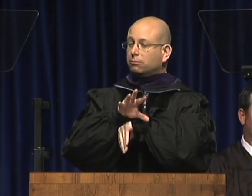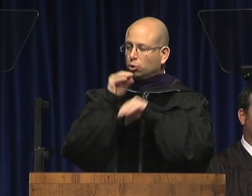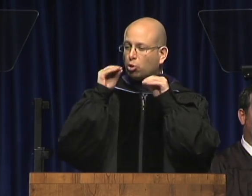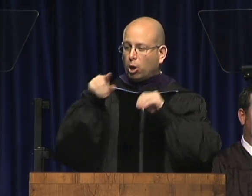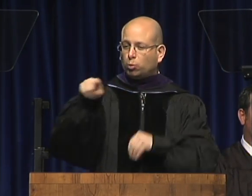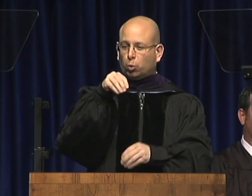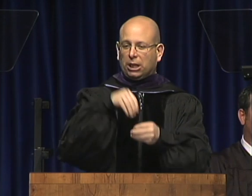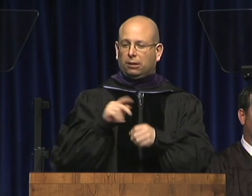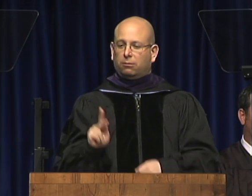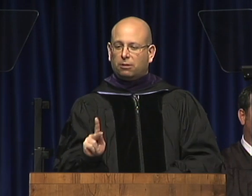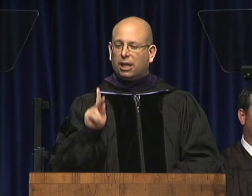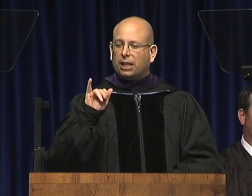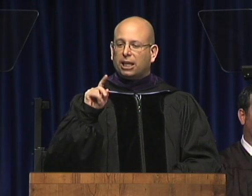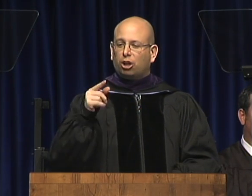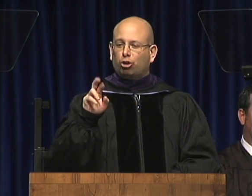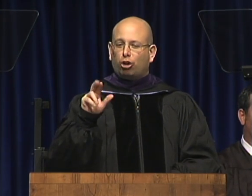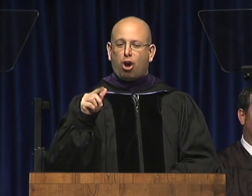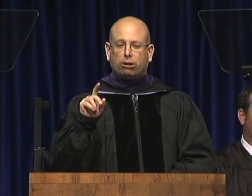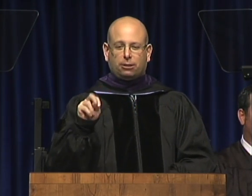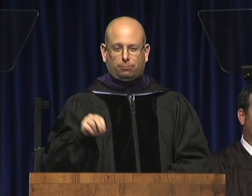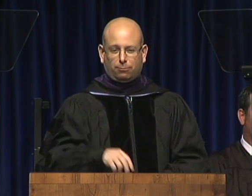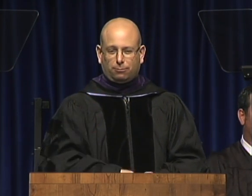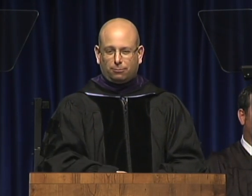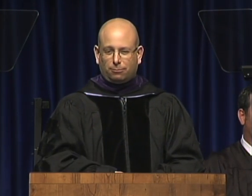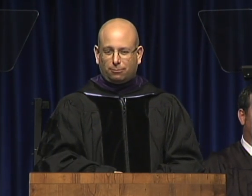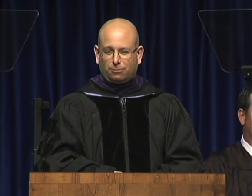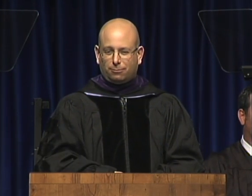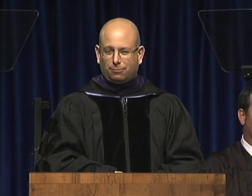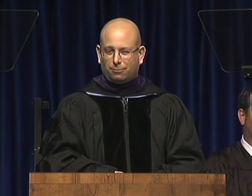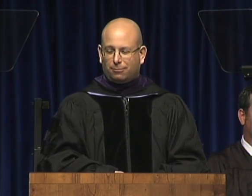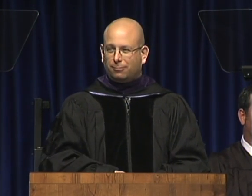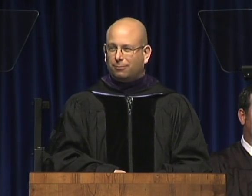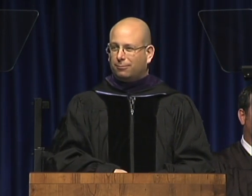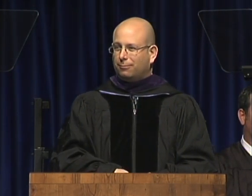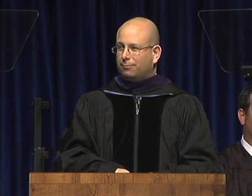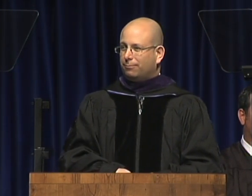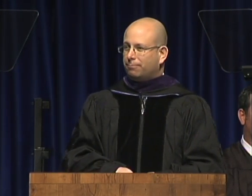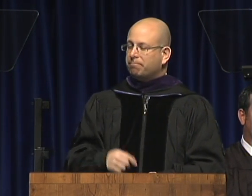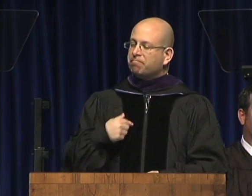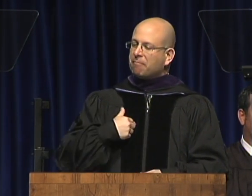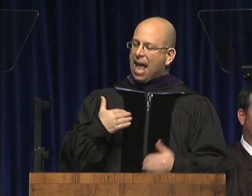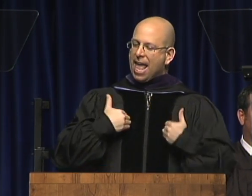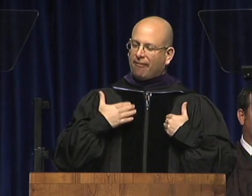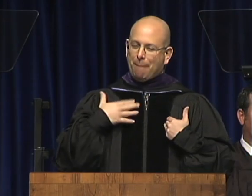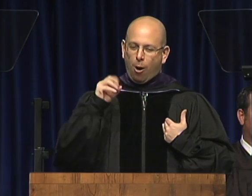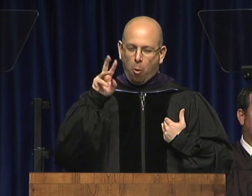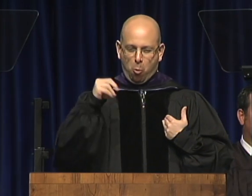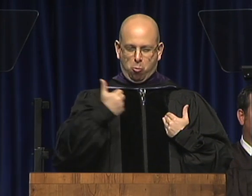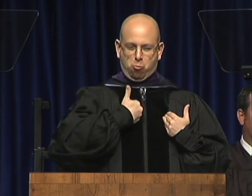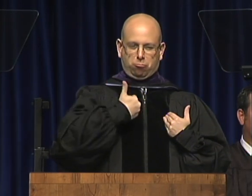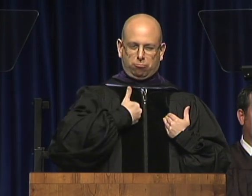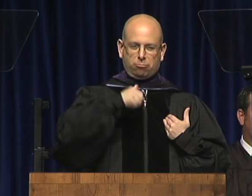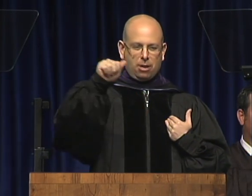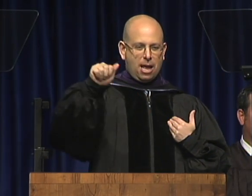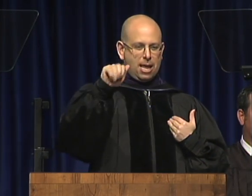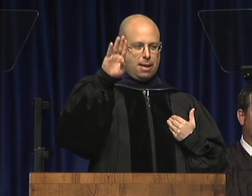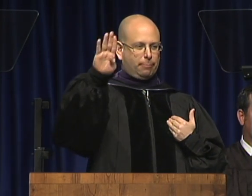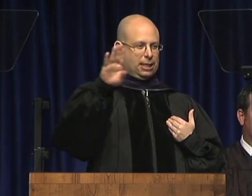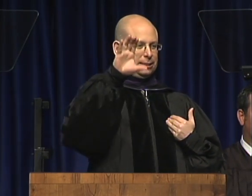was taught to you in kindergarten. I actually have my own set of ABCs